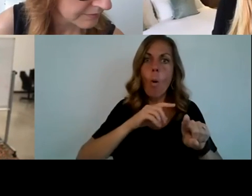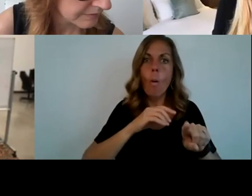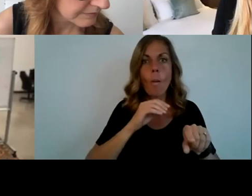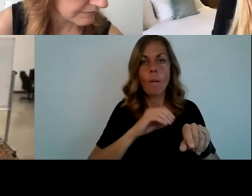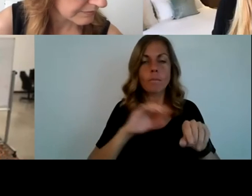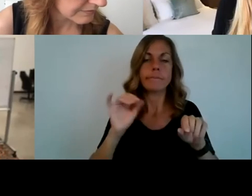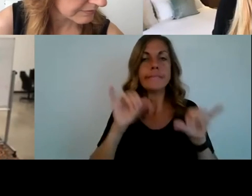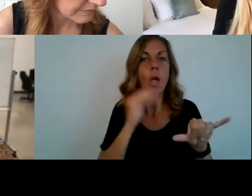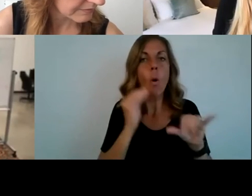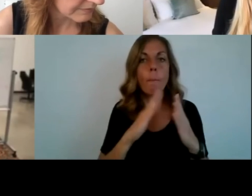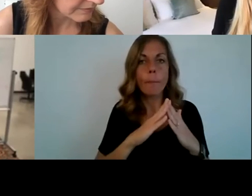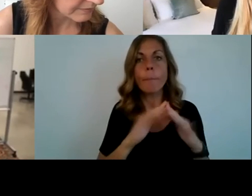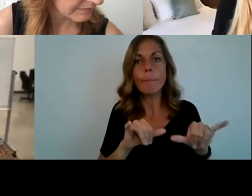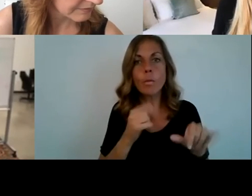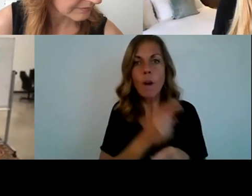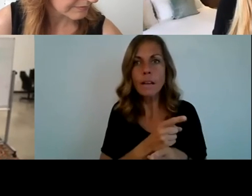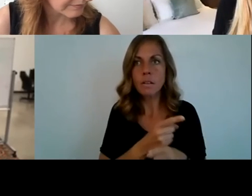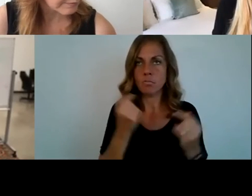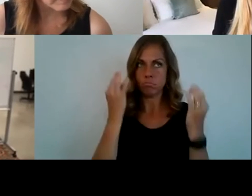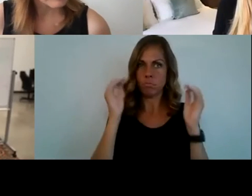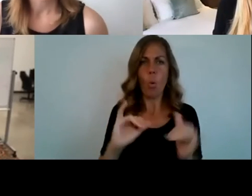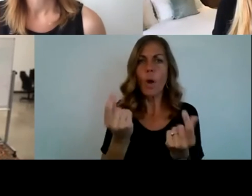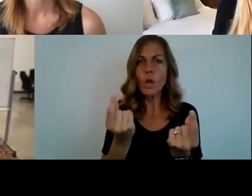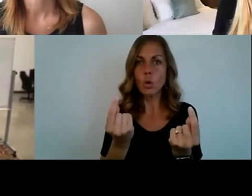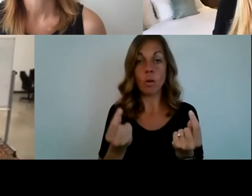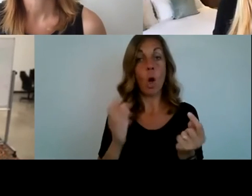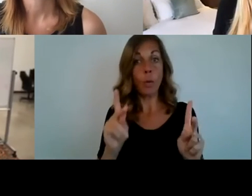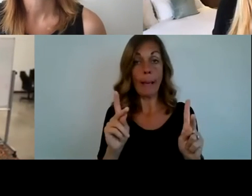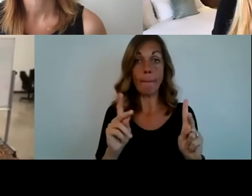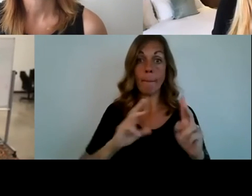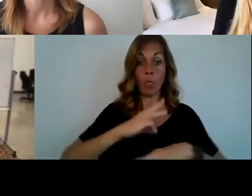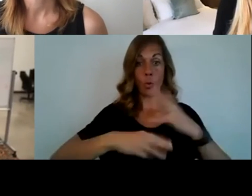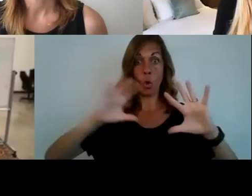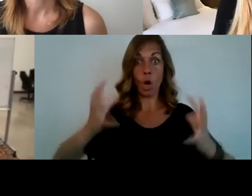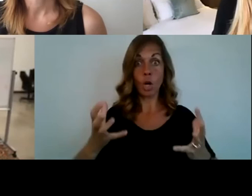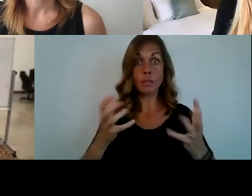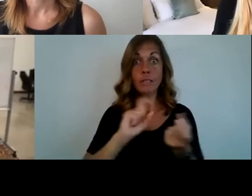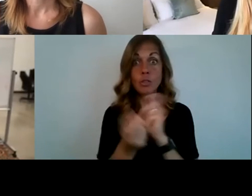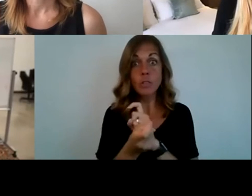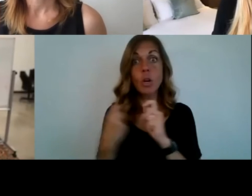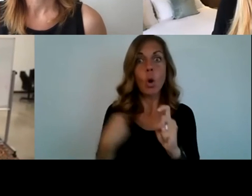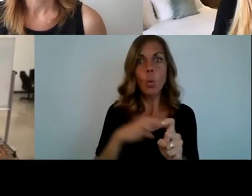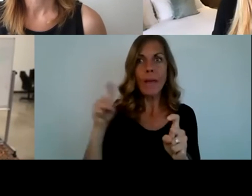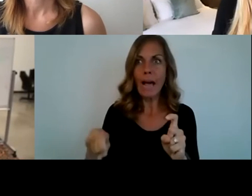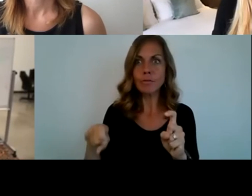to say, things are changing in the world. We need to adapt. What was the decision-making